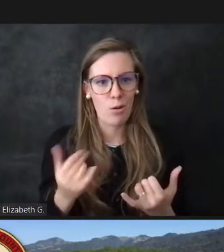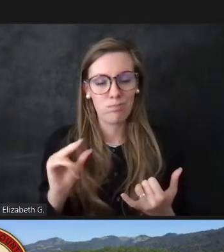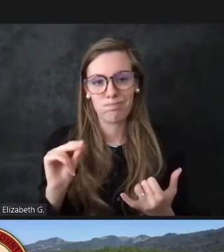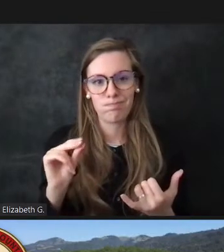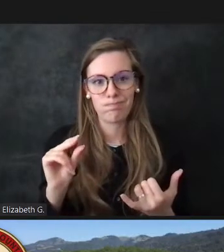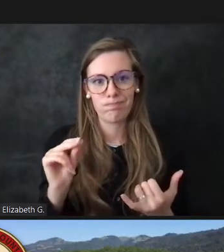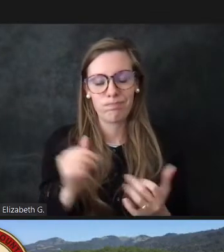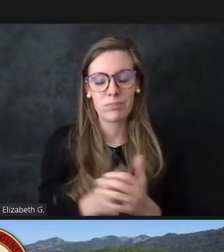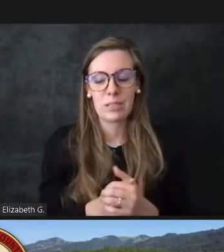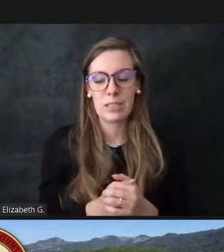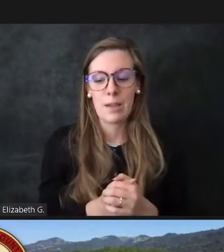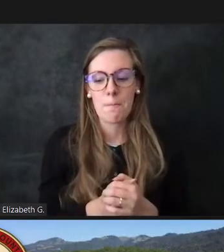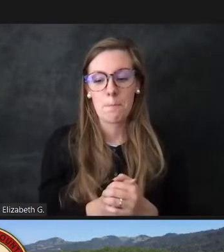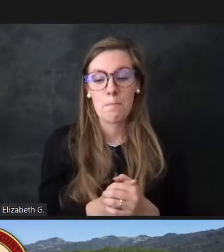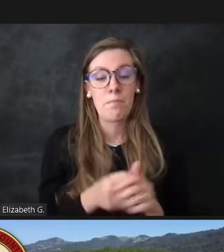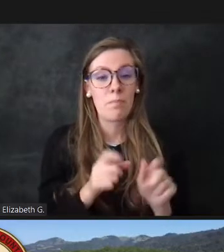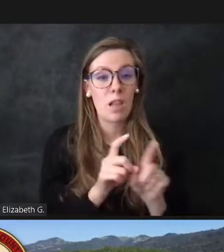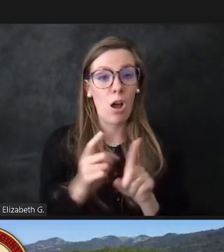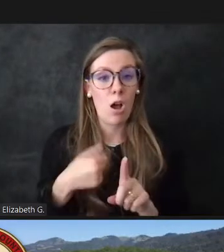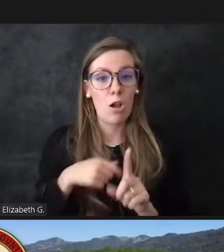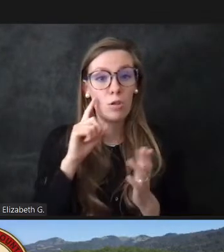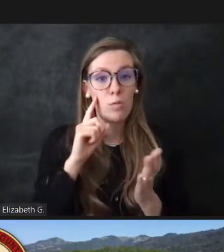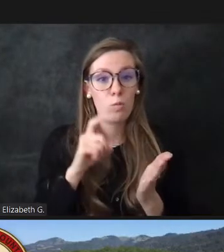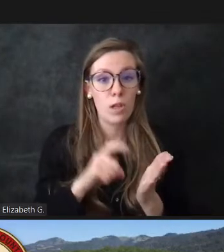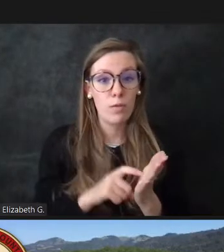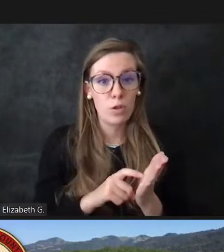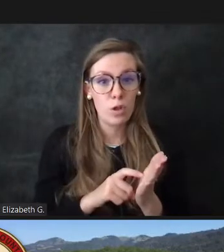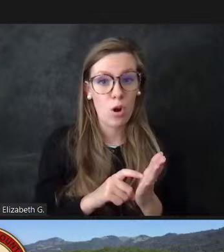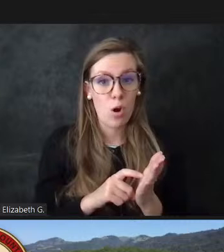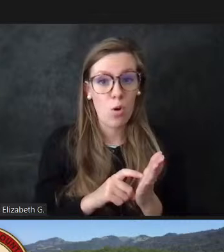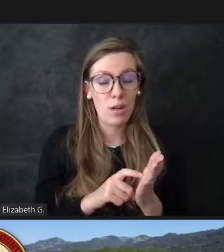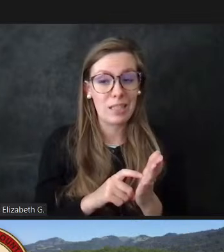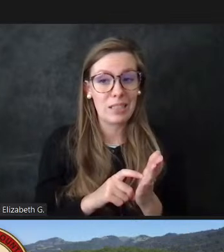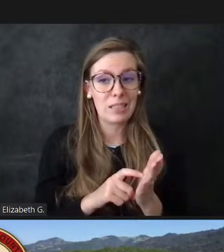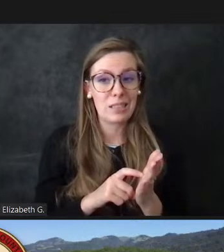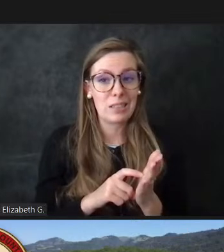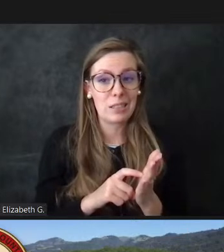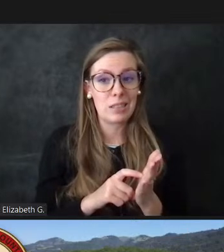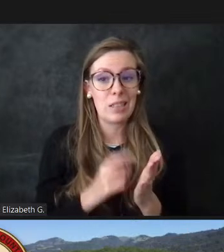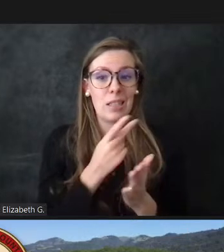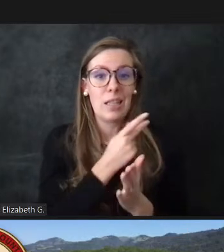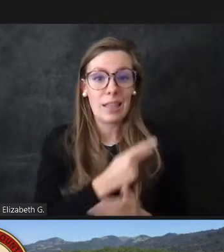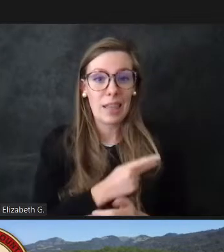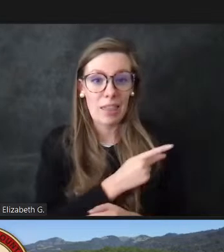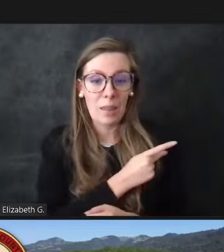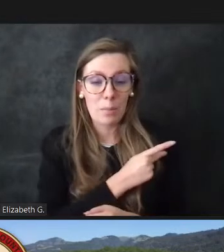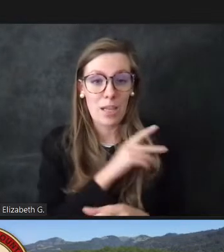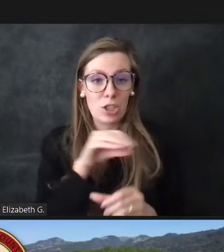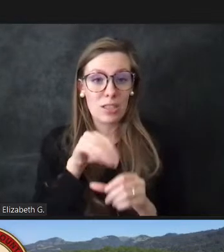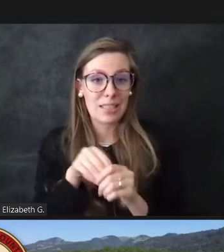We noticed we noticed closely that the patients that are hospitalized, those are